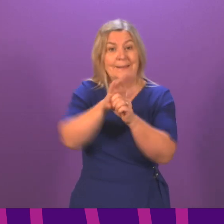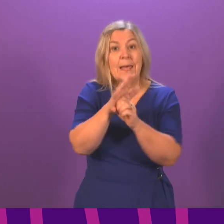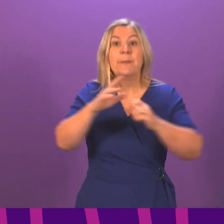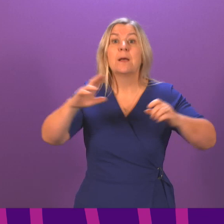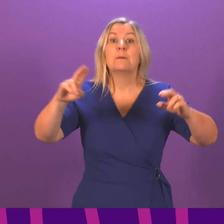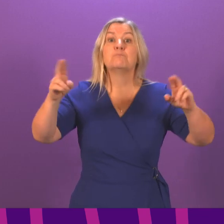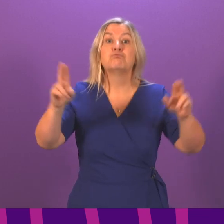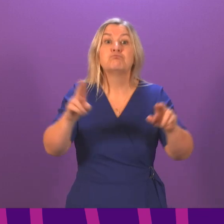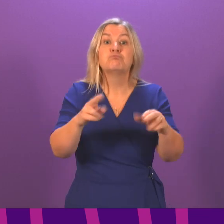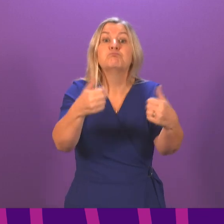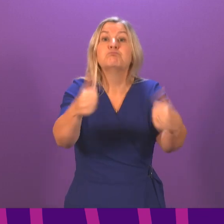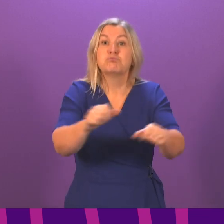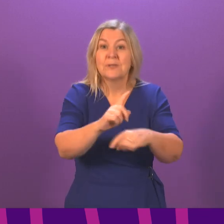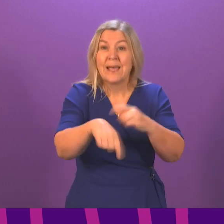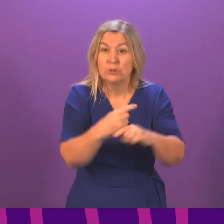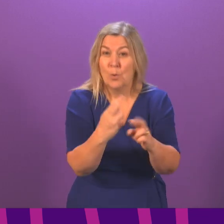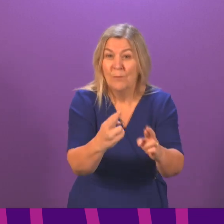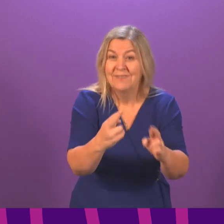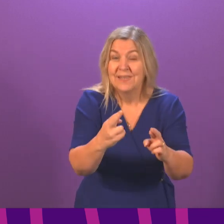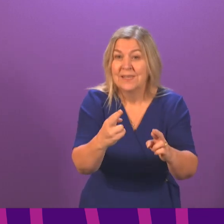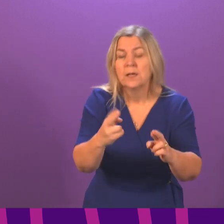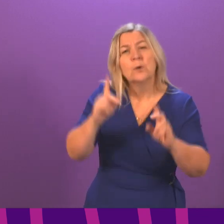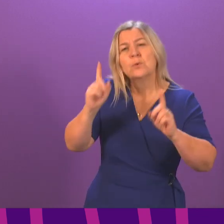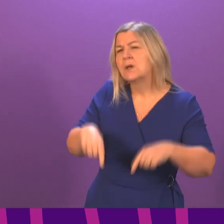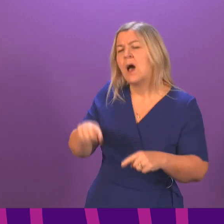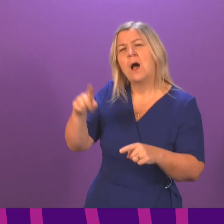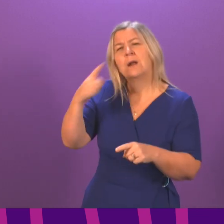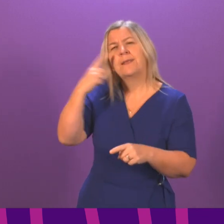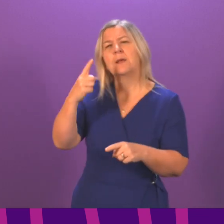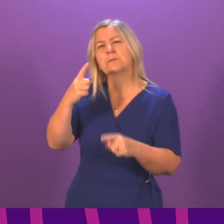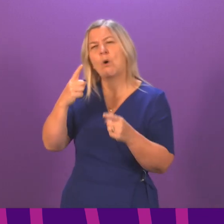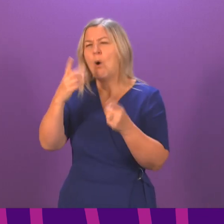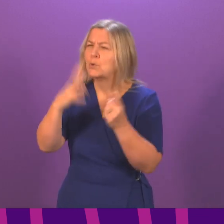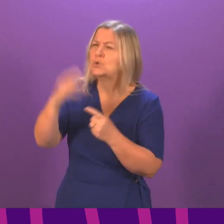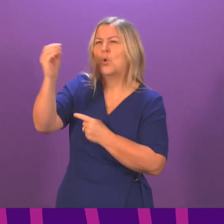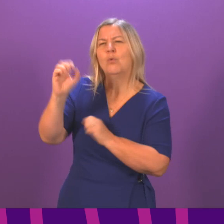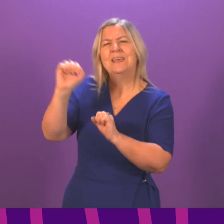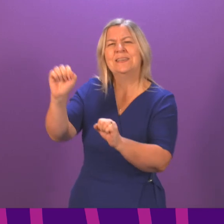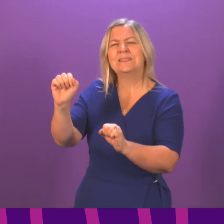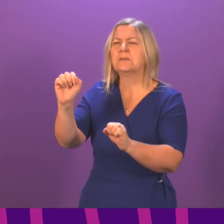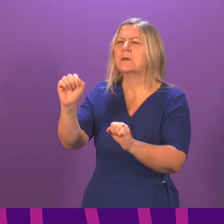we cannot have the natural Tory instinct of allowing that financial burden to fall on